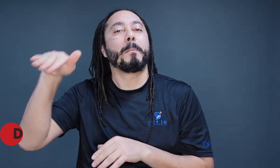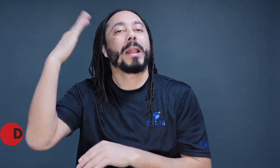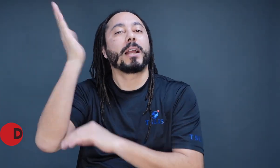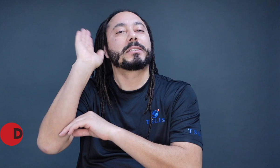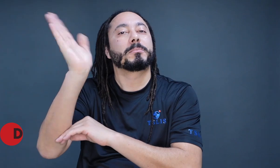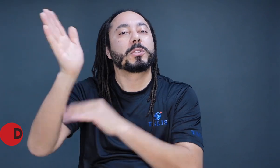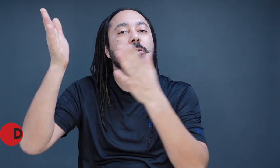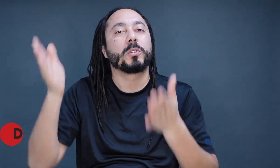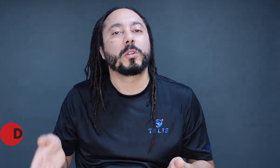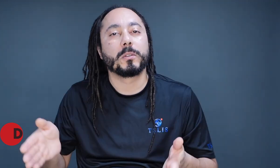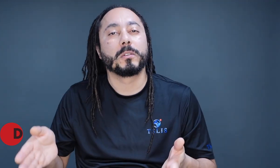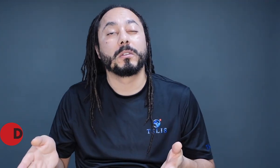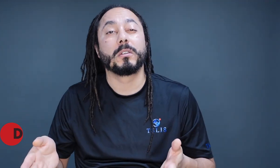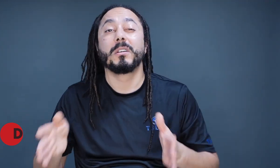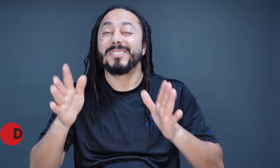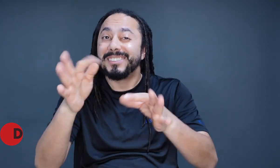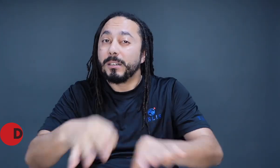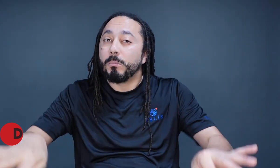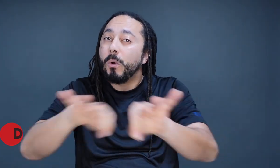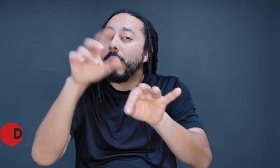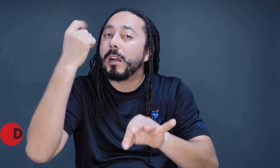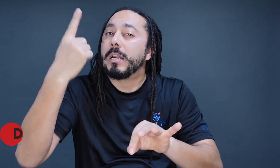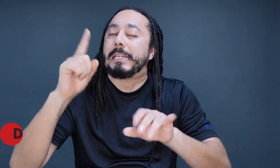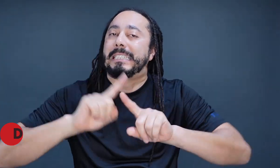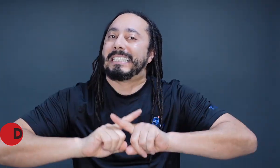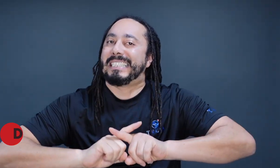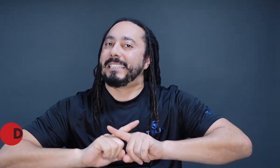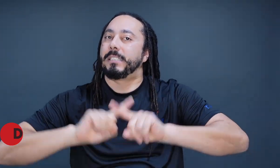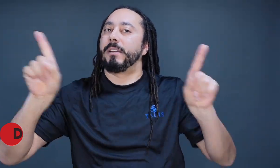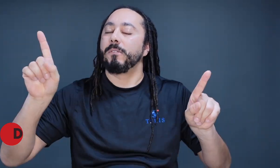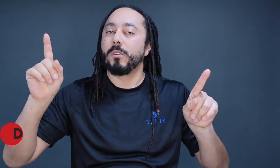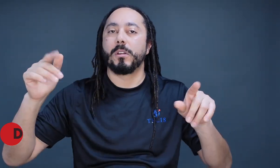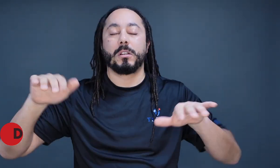to understand the difference with a Black community event.